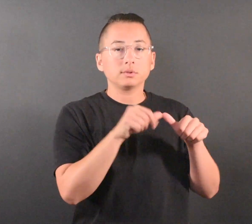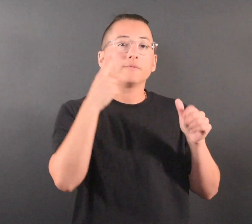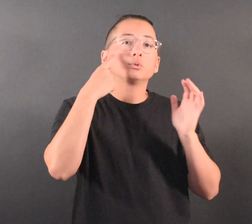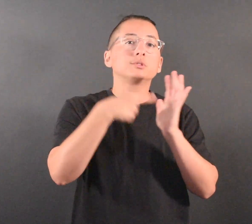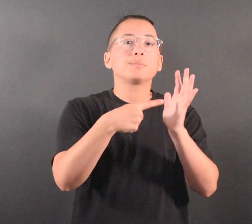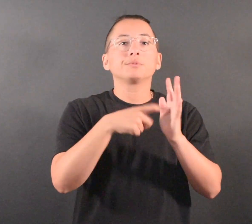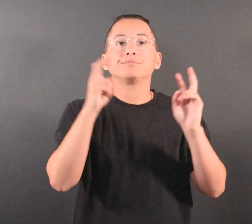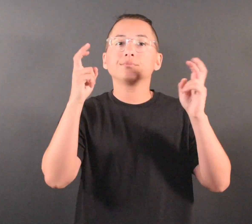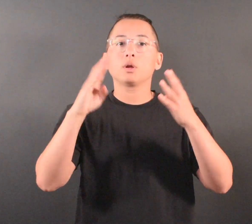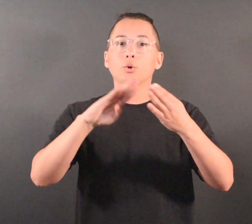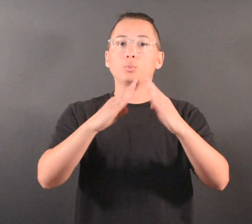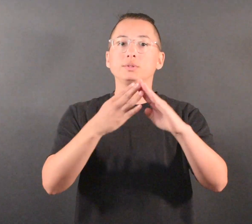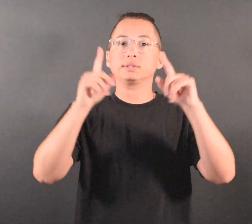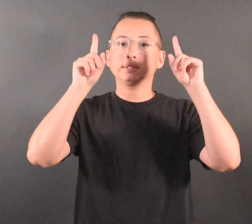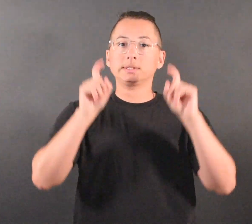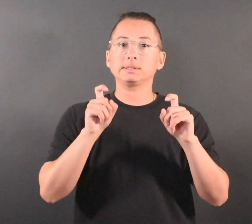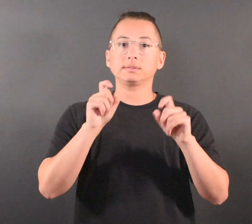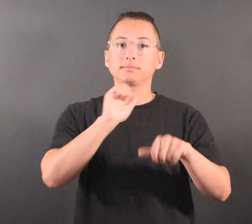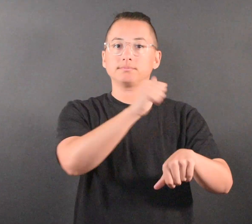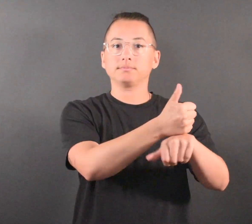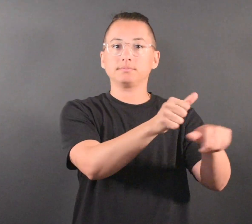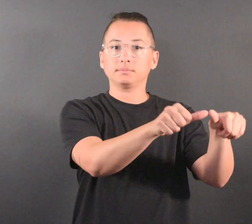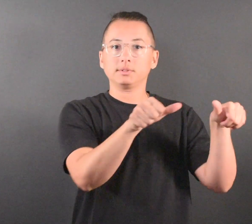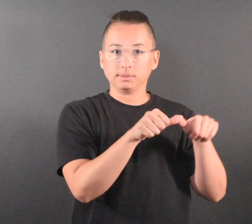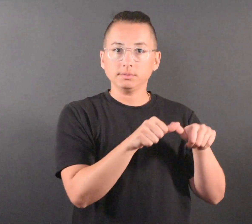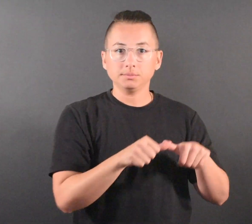for example, a community testing site. ◊